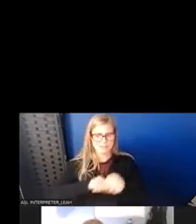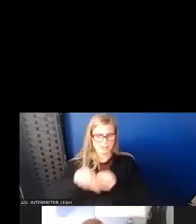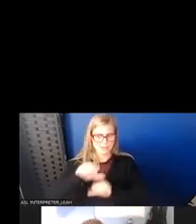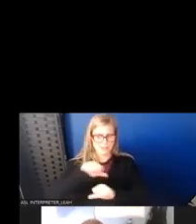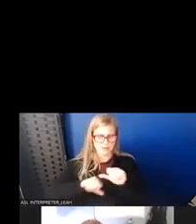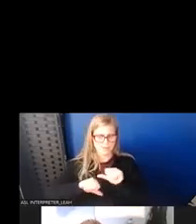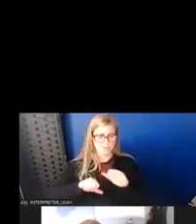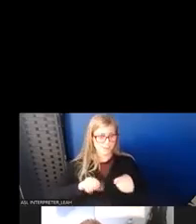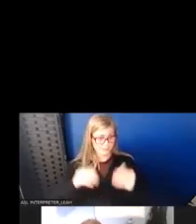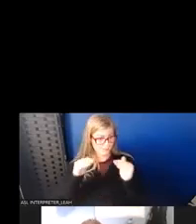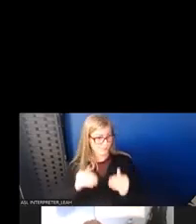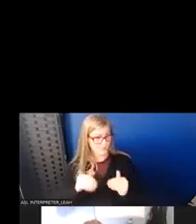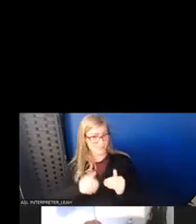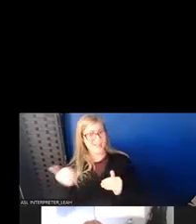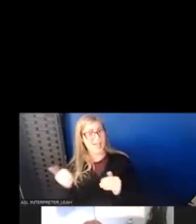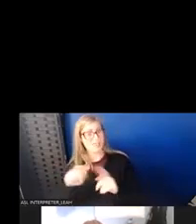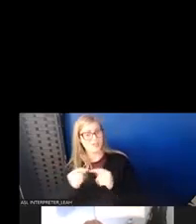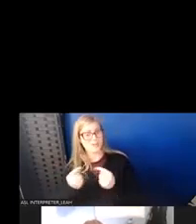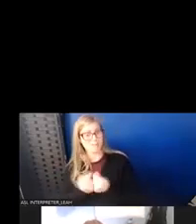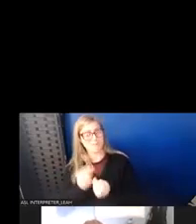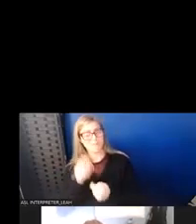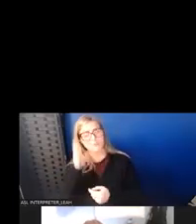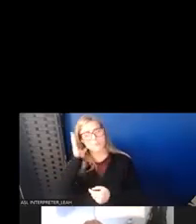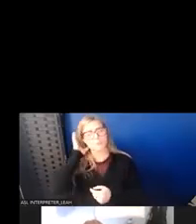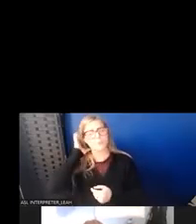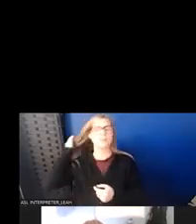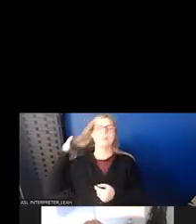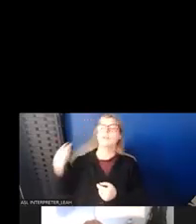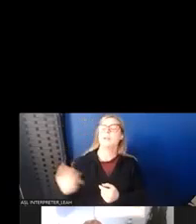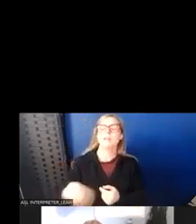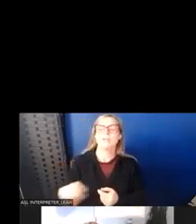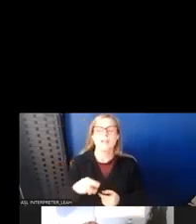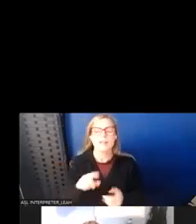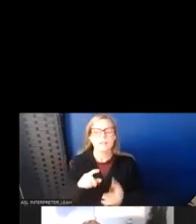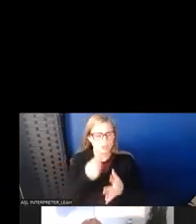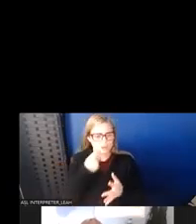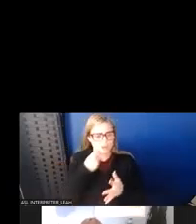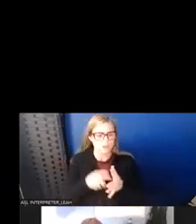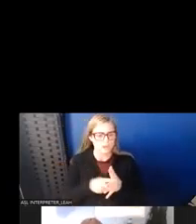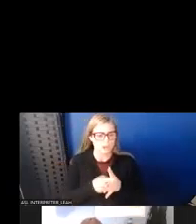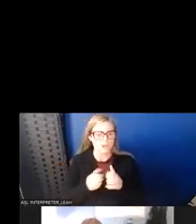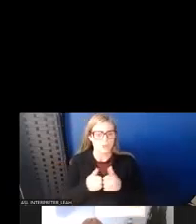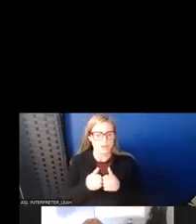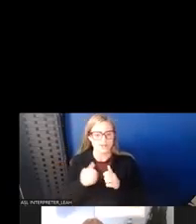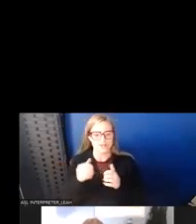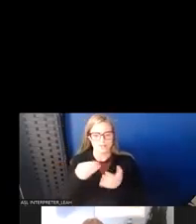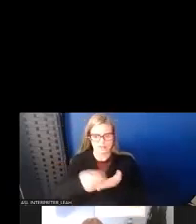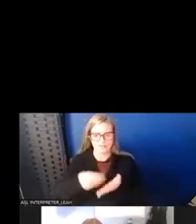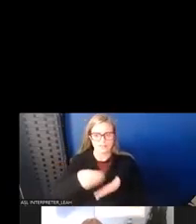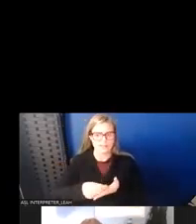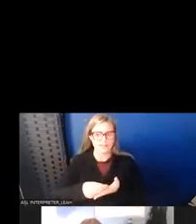Where they just started had just started with some seed funding. And here you can see in the social network analysis of